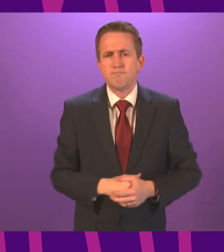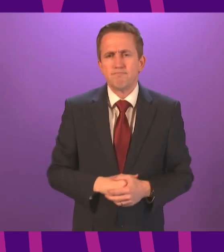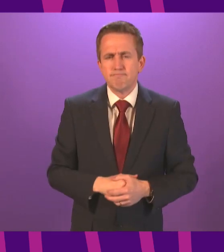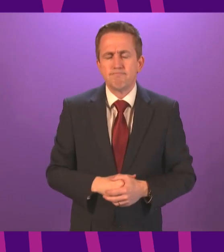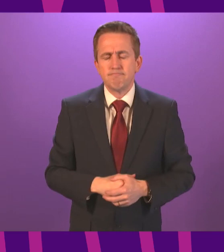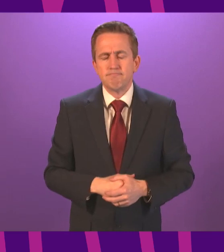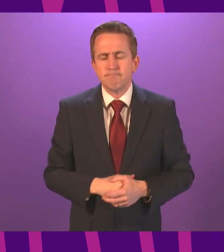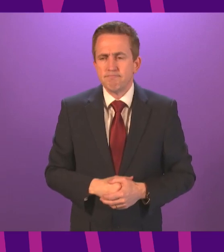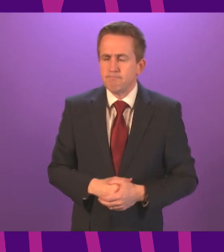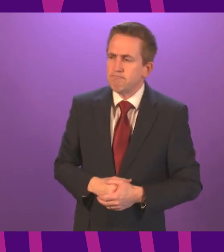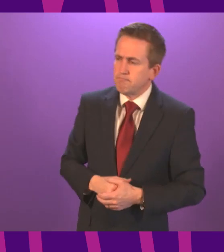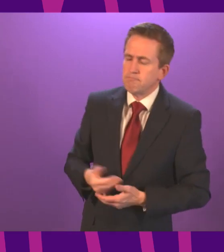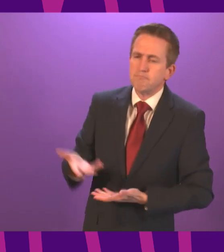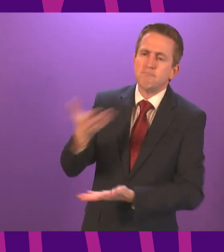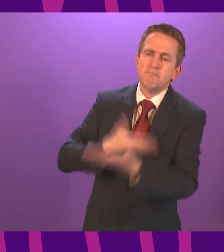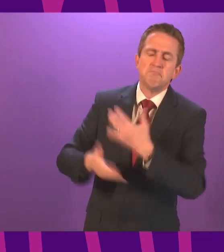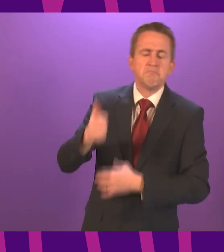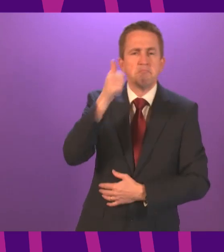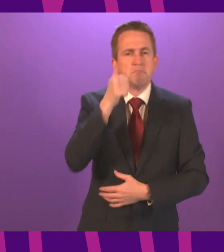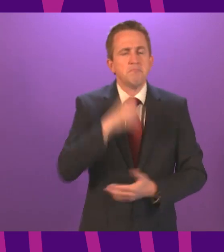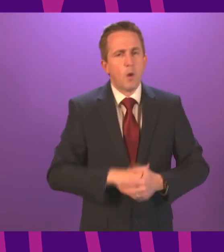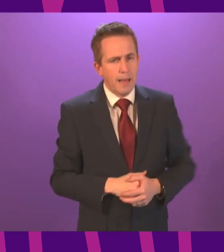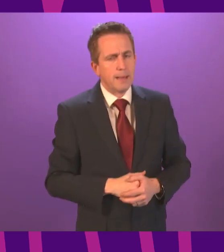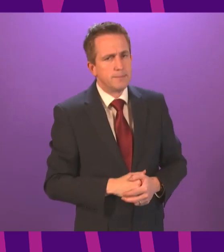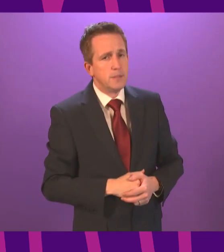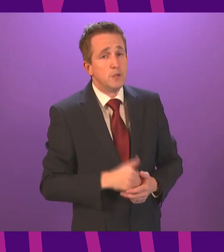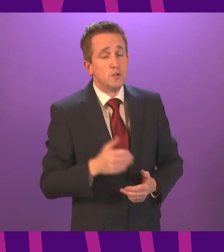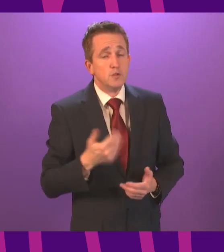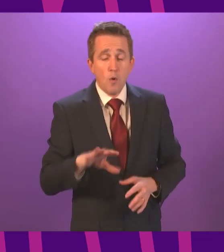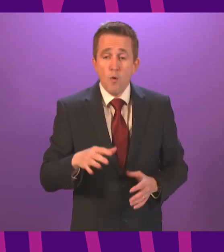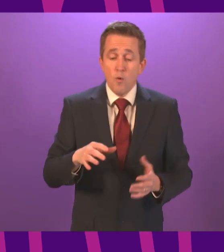We all understand that relaxing the rules for any period, even a day, comes with consequences